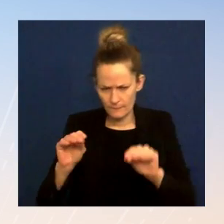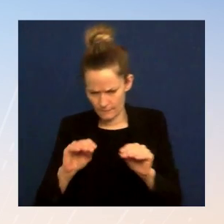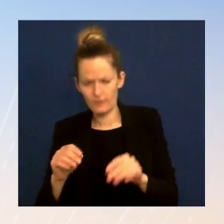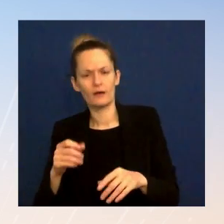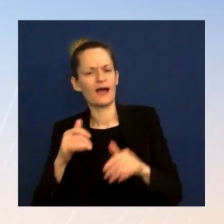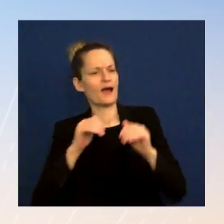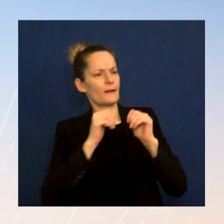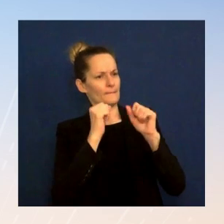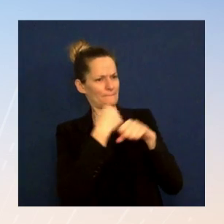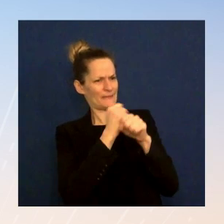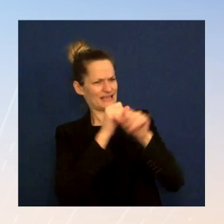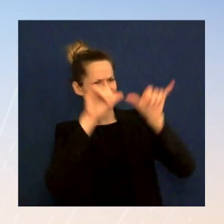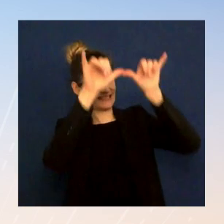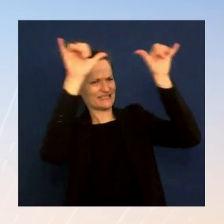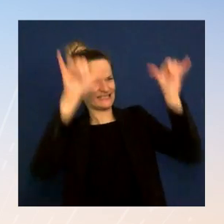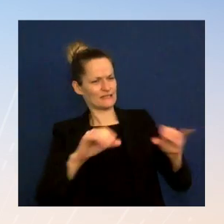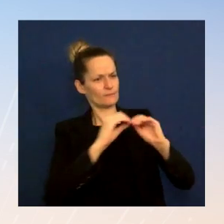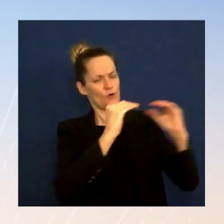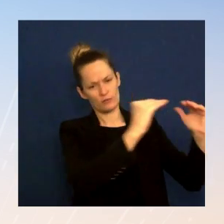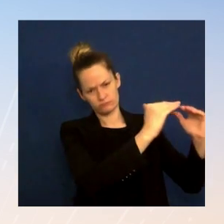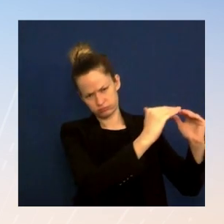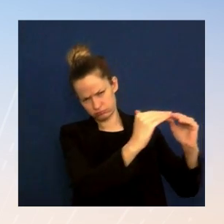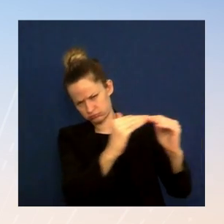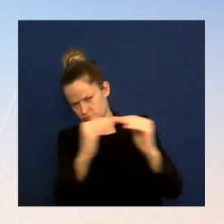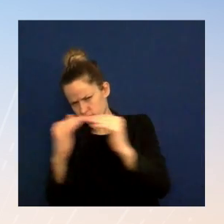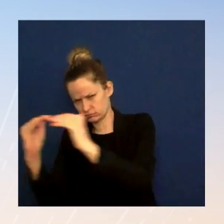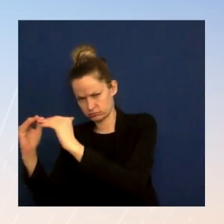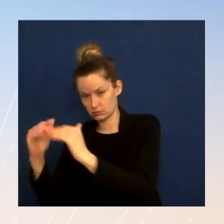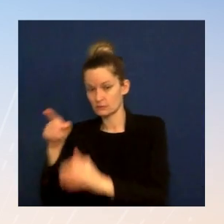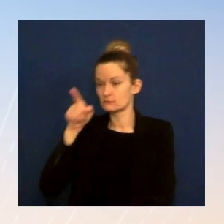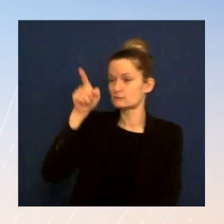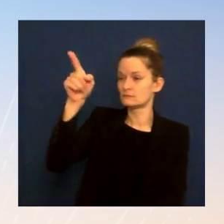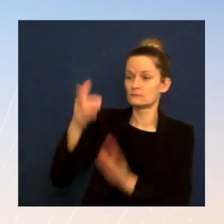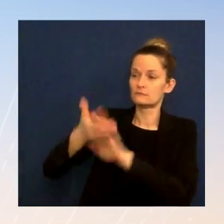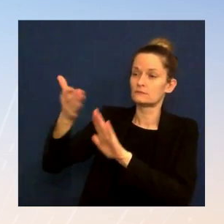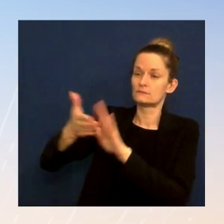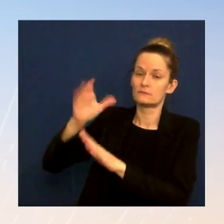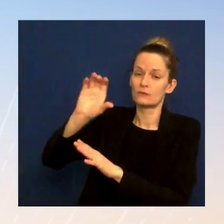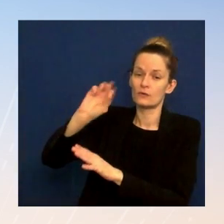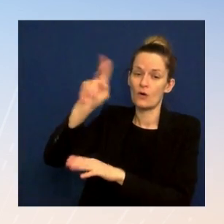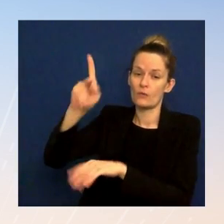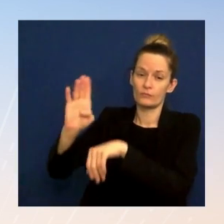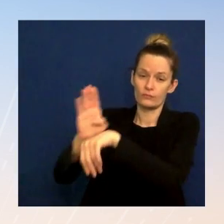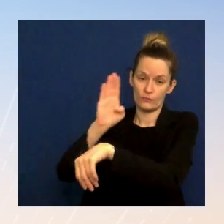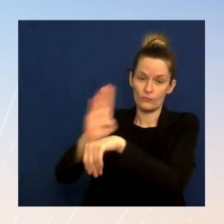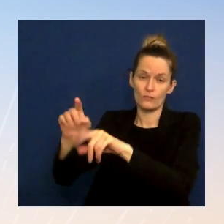that would include a 15 percent corporate minimum. As a reminder, 55 companies last year,